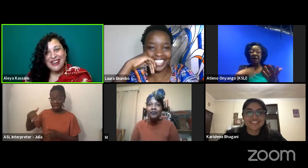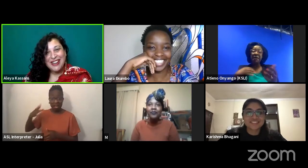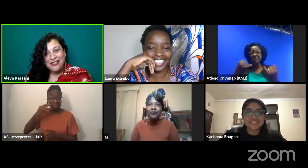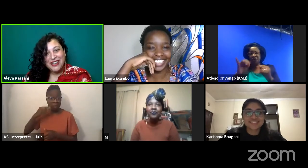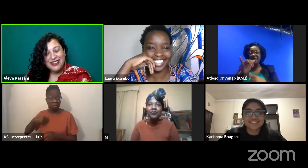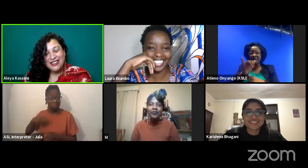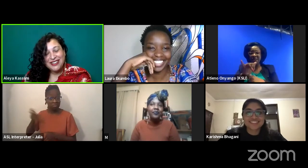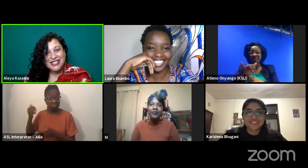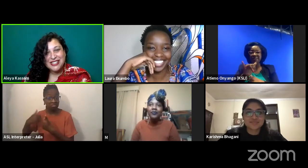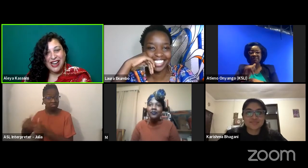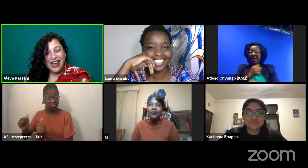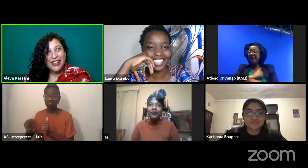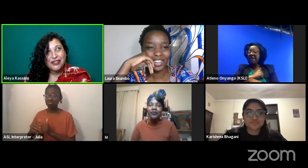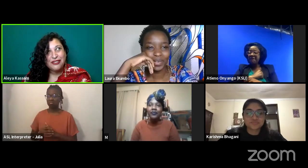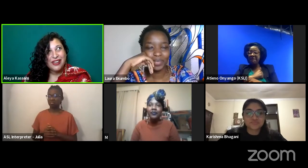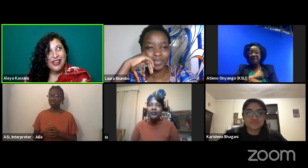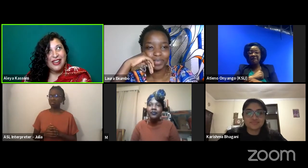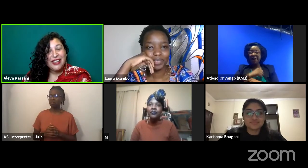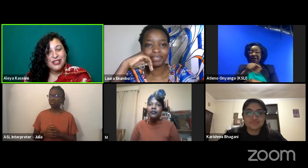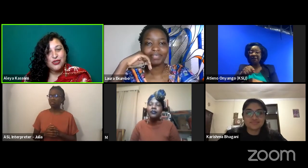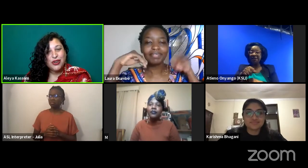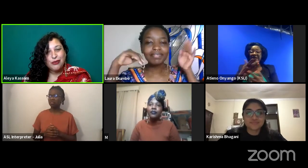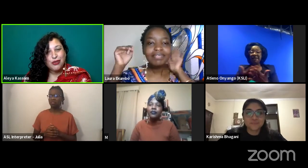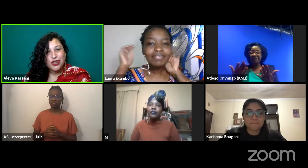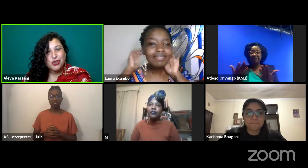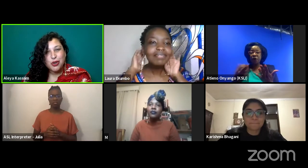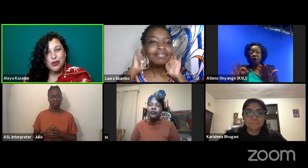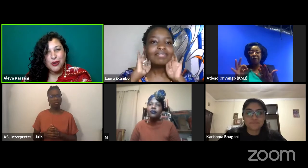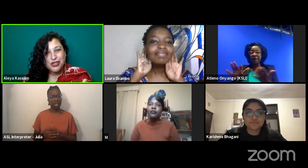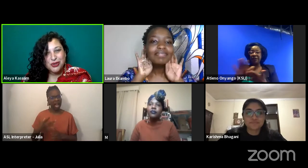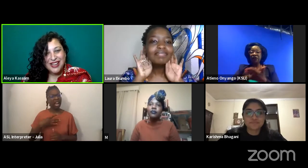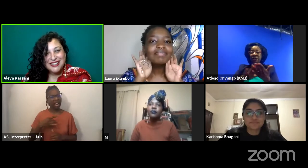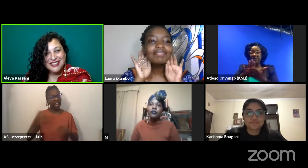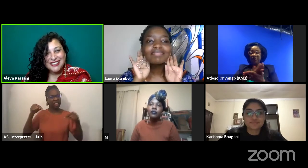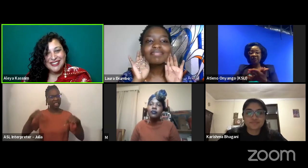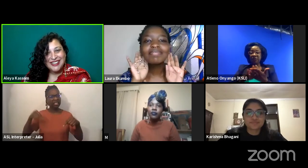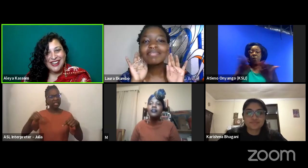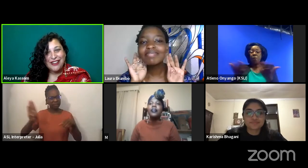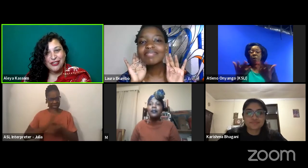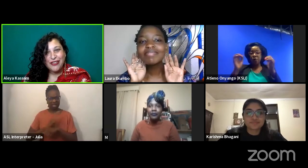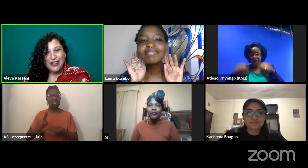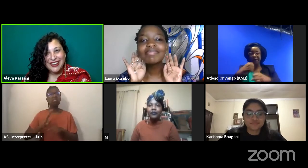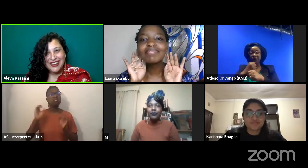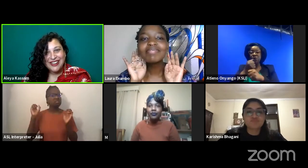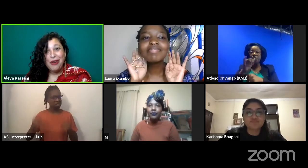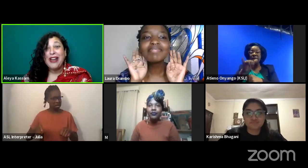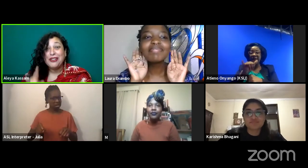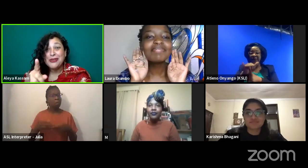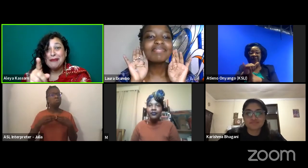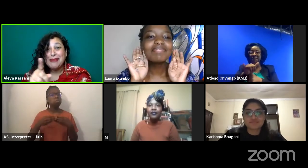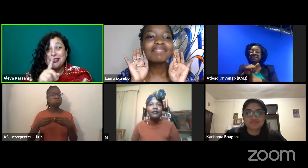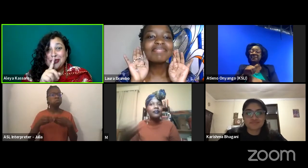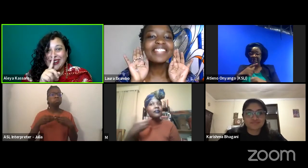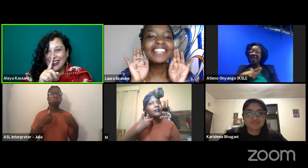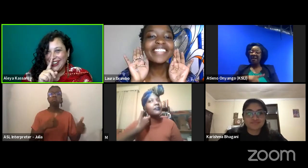and I love that this is the kind of industry and infrastructure where you can do that and I feel very lucky. "Oh, and also I make jewelry"